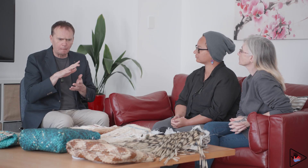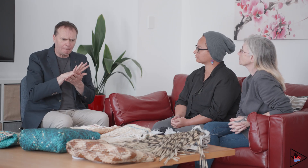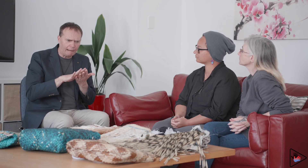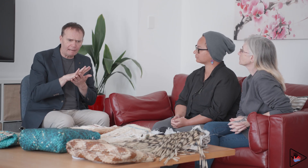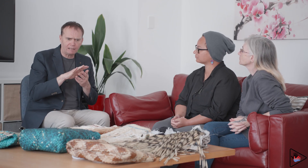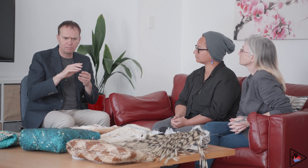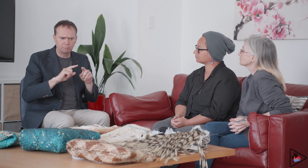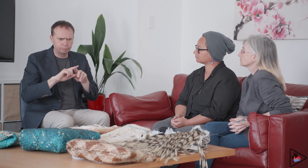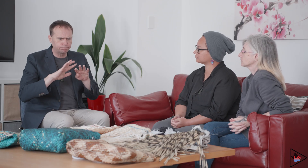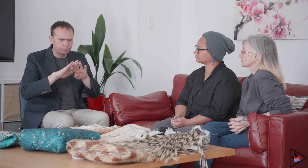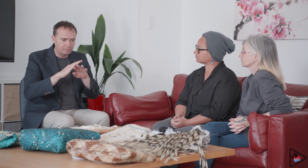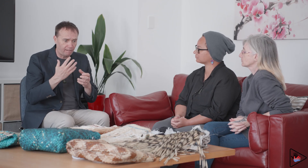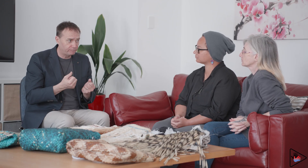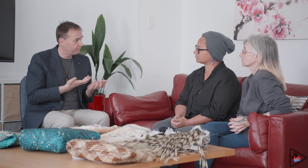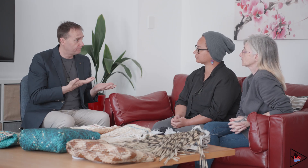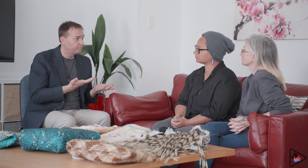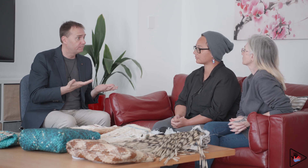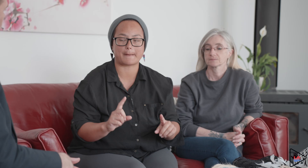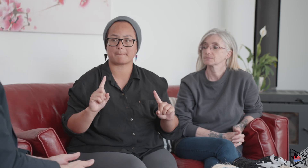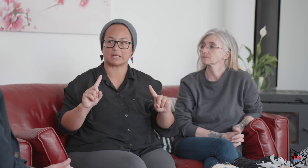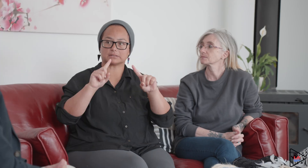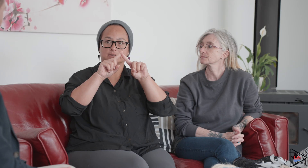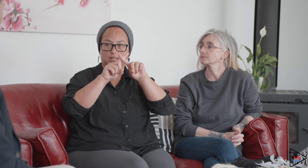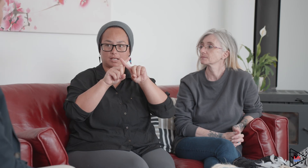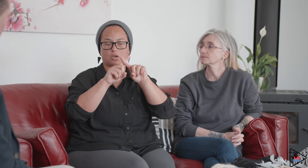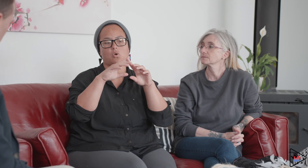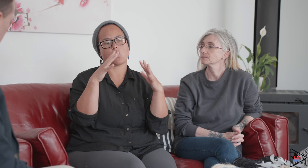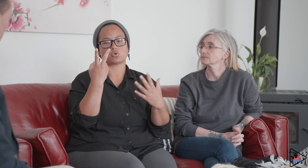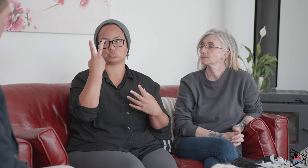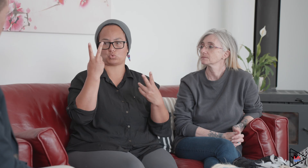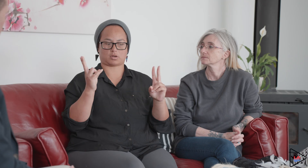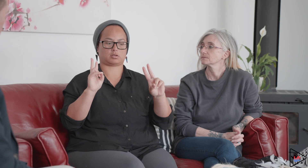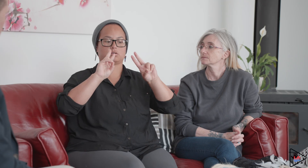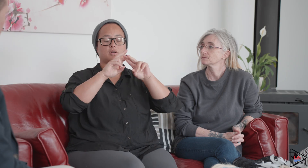Okay, right. And anything else you want to talk about today? Um, I think when it comes to taniko,